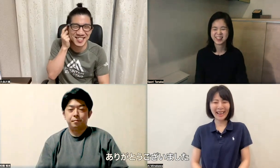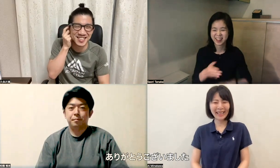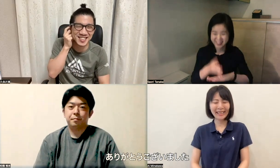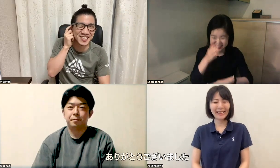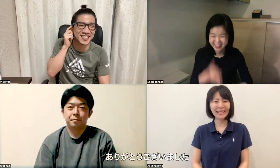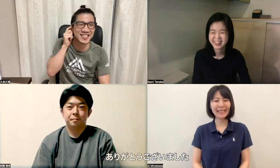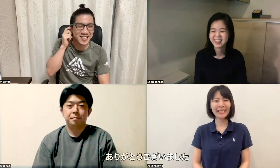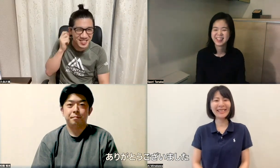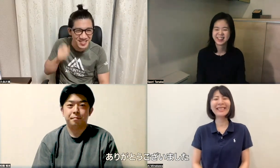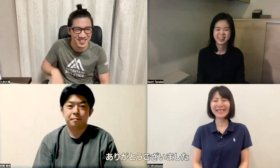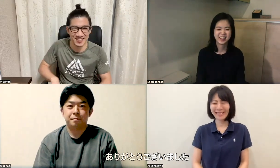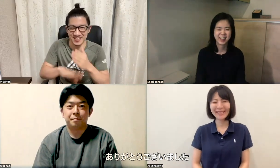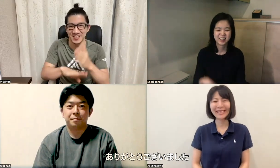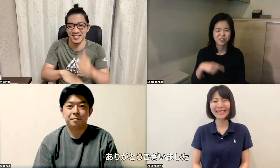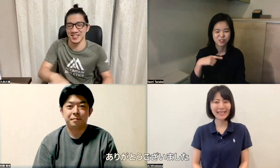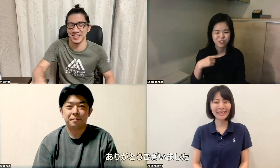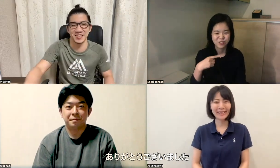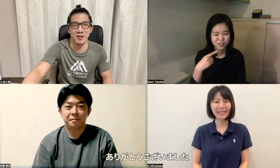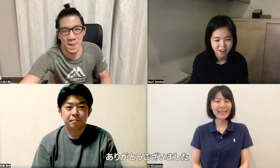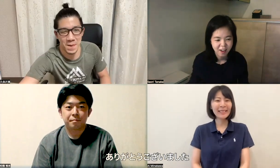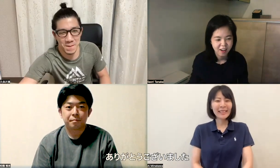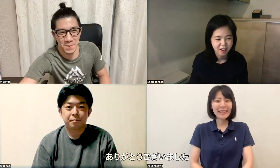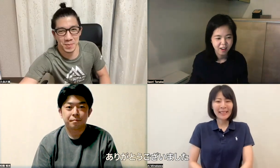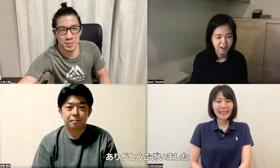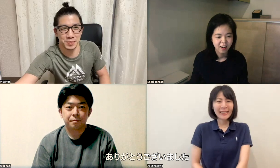(ST) Thank you very much.